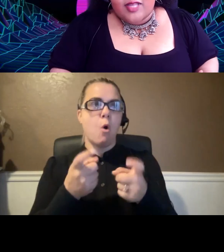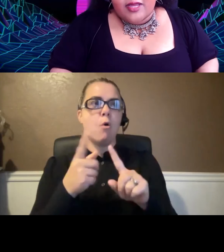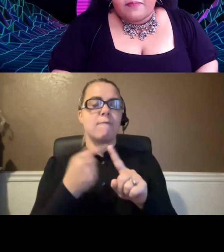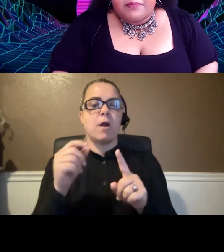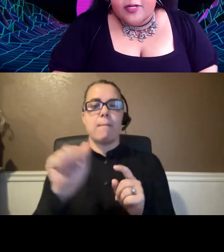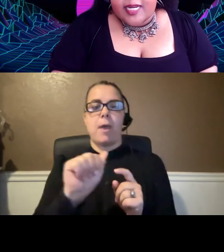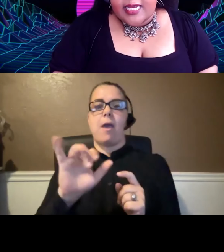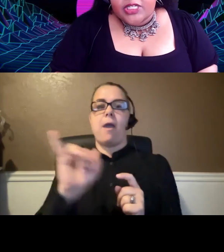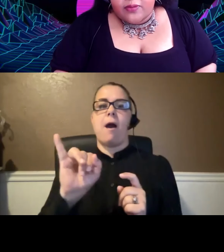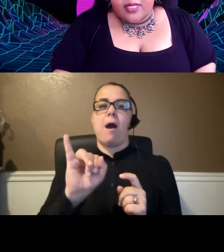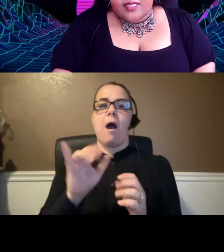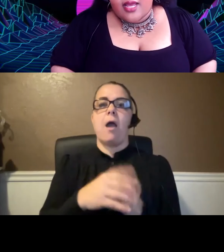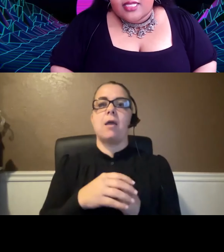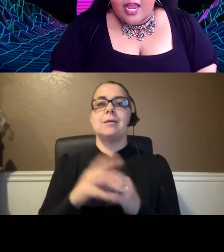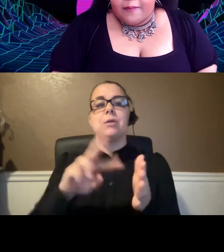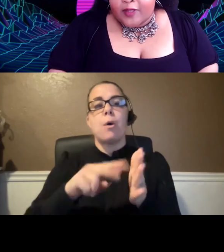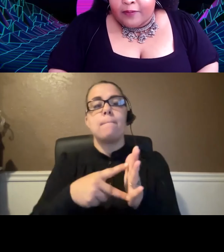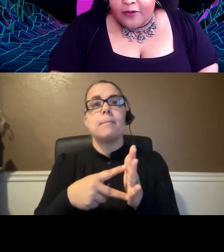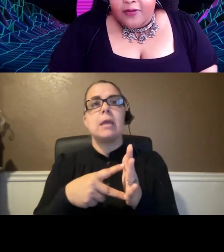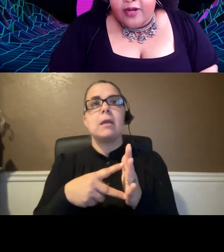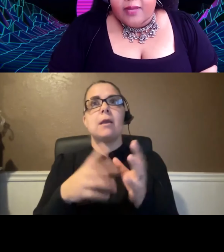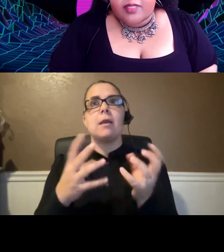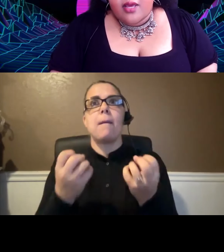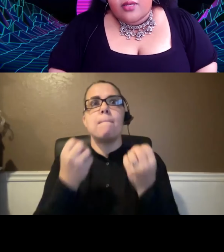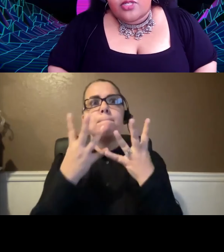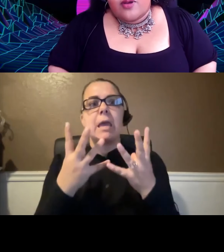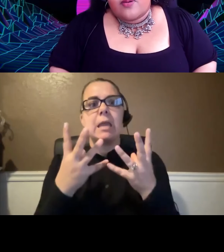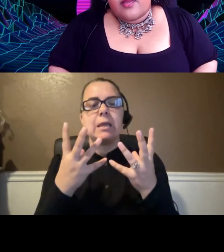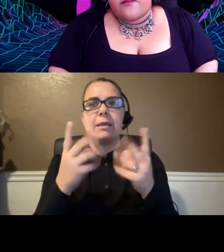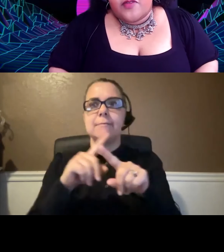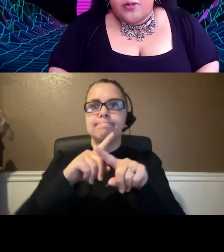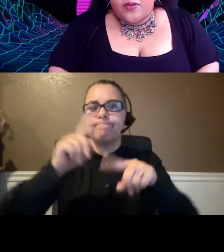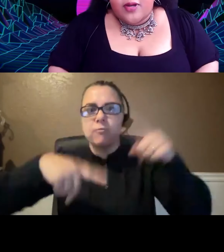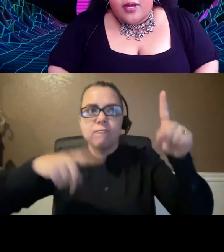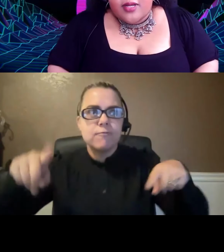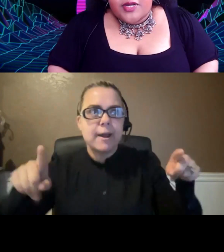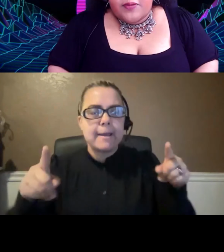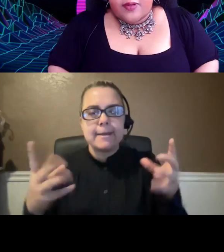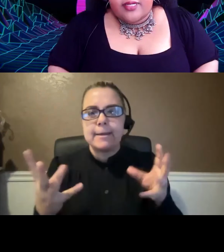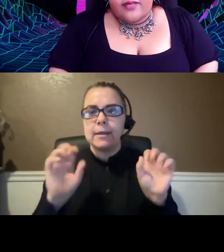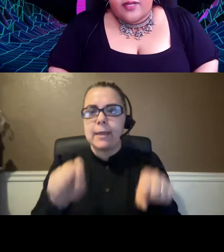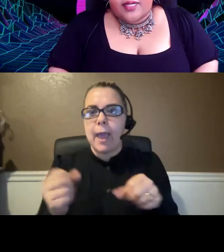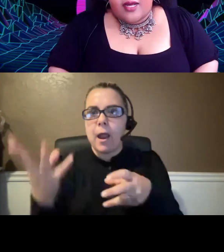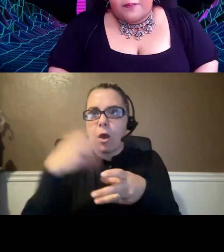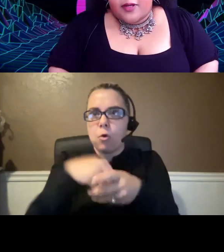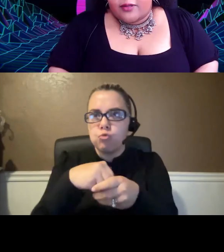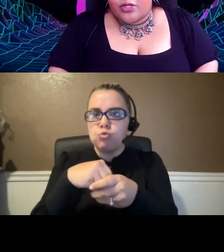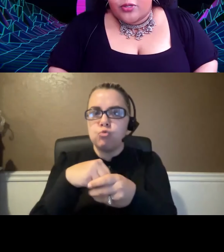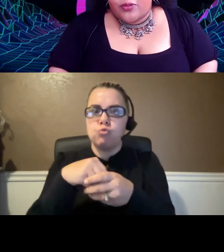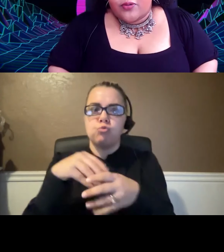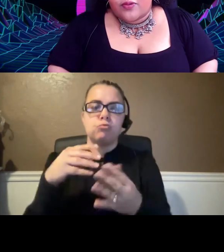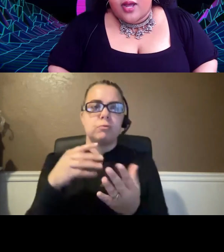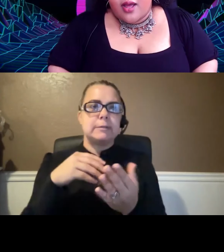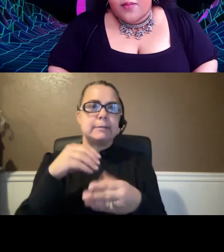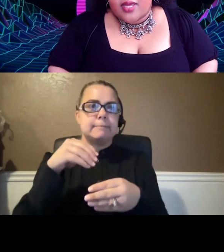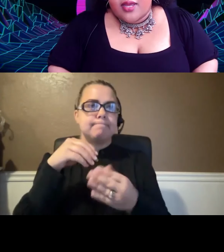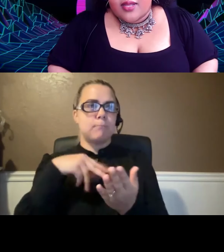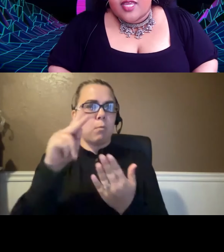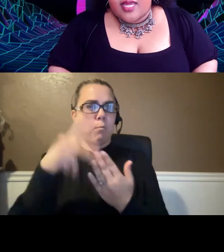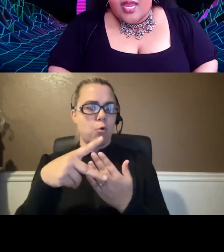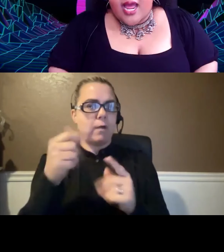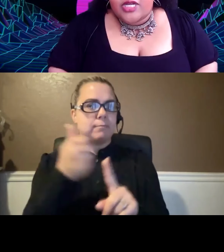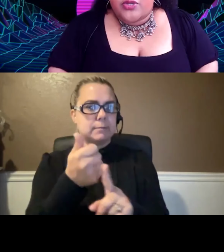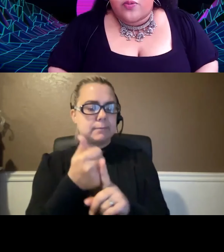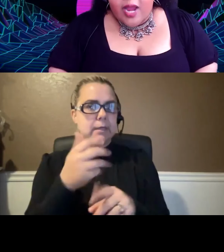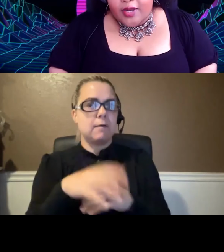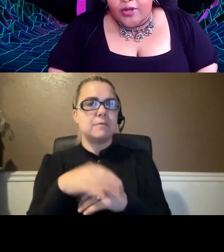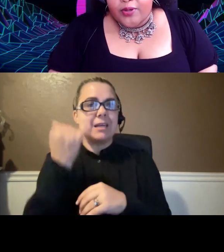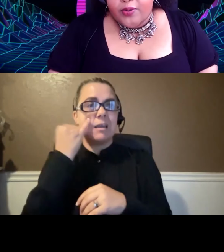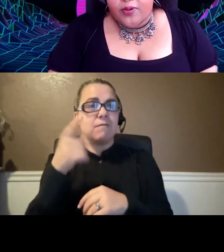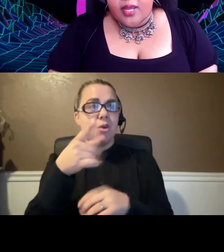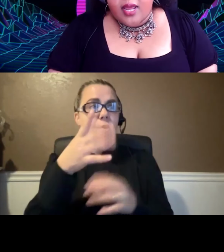could be put into these types of programs. So if you leave it up to the AI to write code,